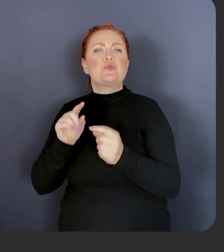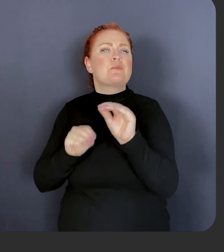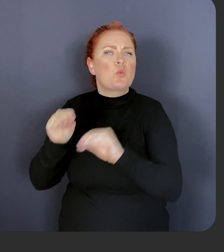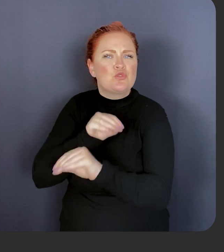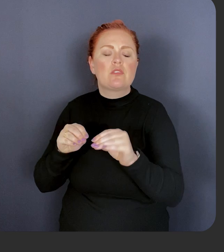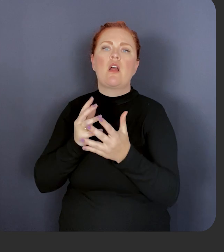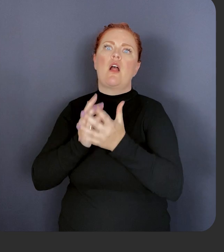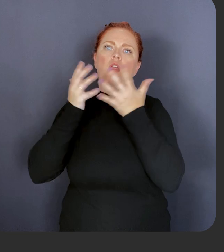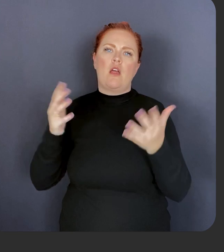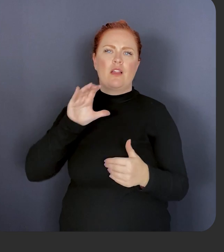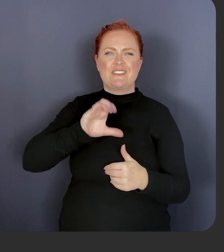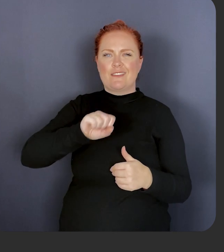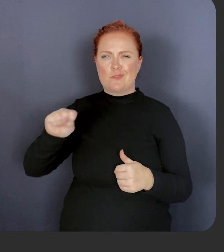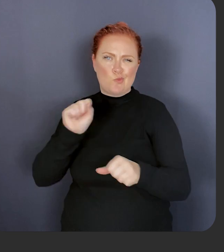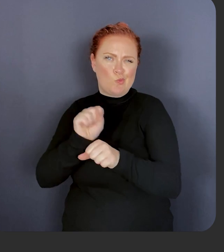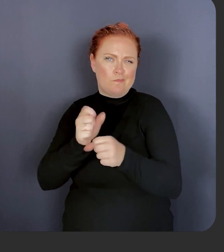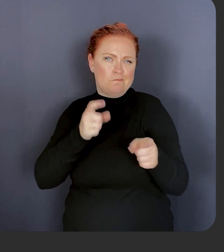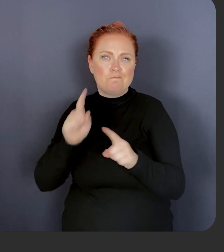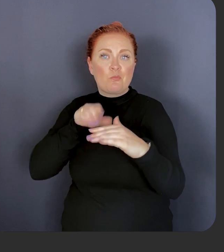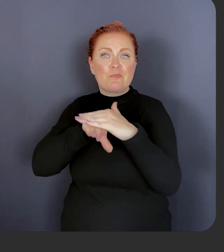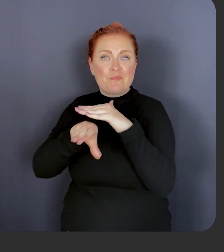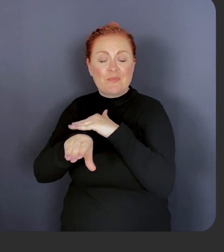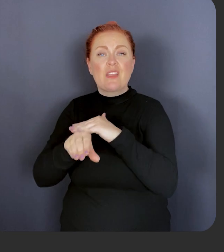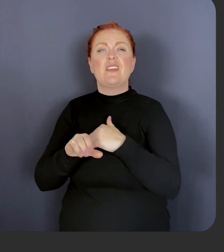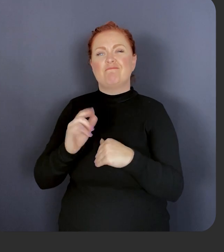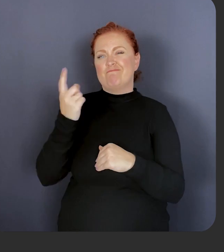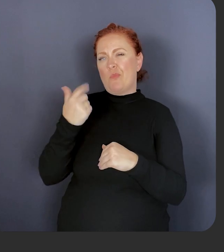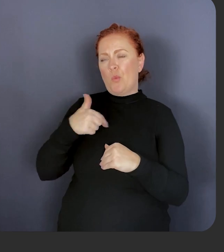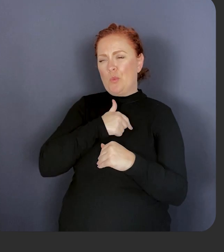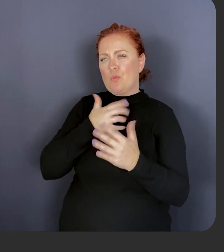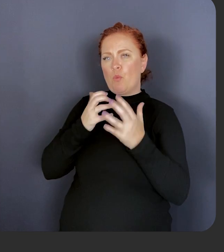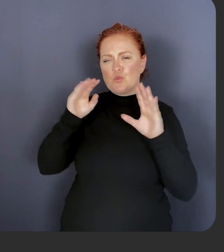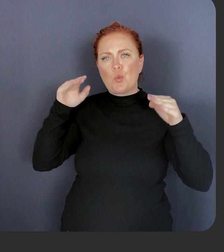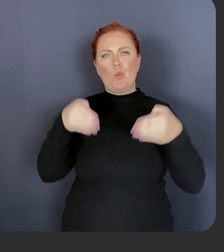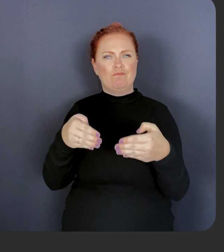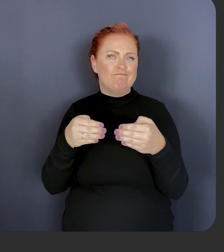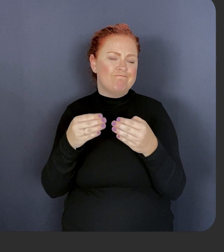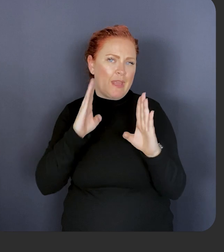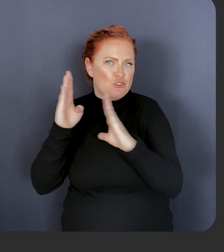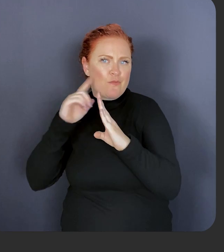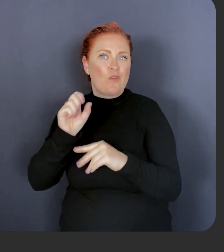There's a lot of CSS things we can do for accessibility. And so this is one that we specifically want to look at for styling.